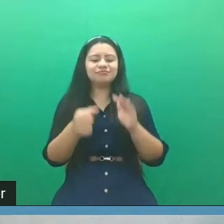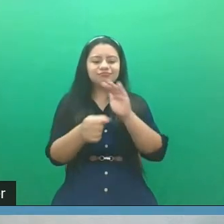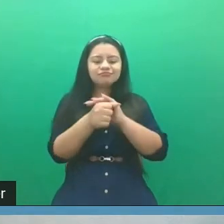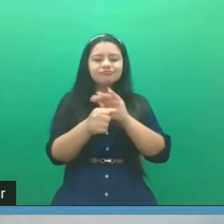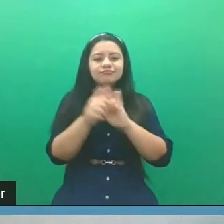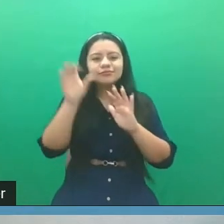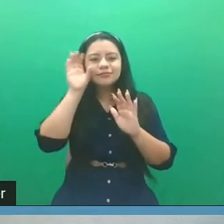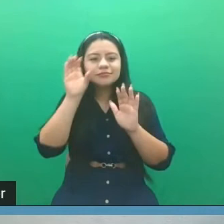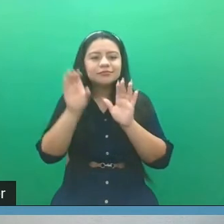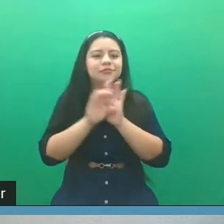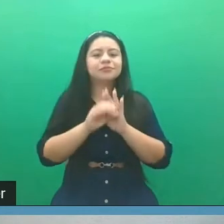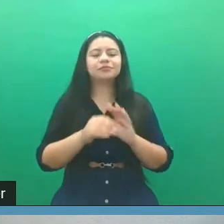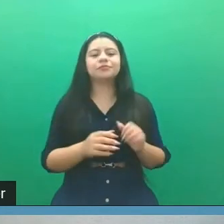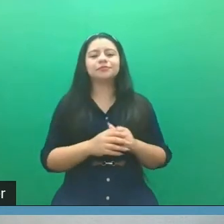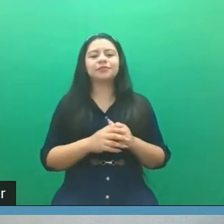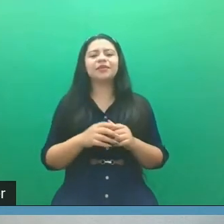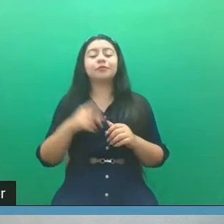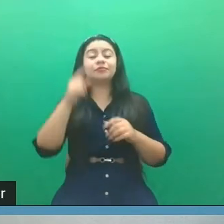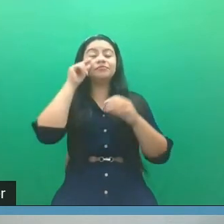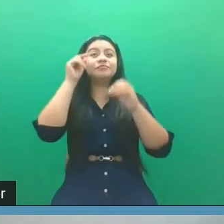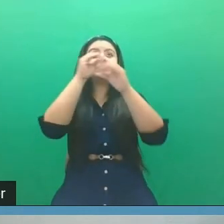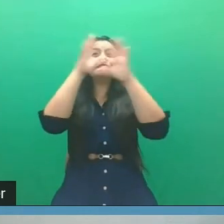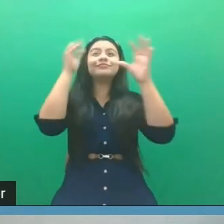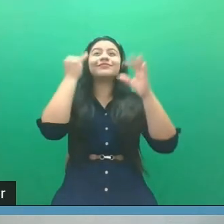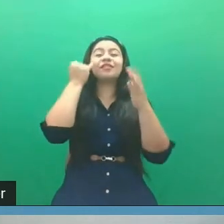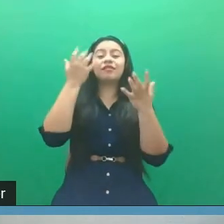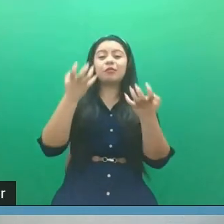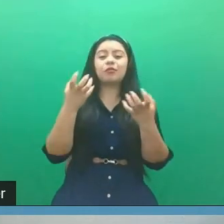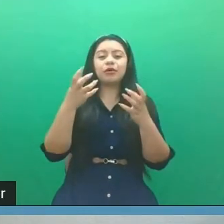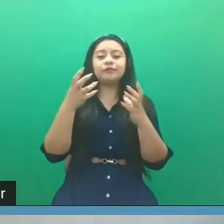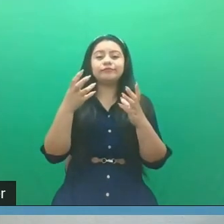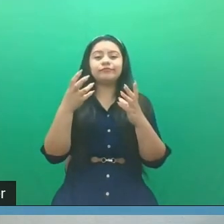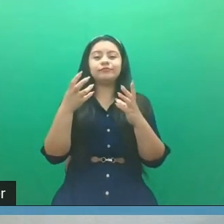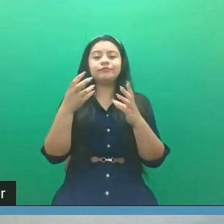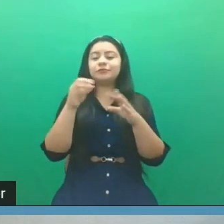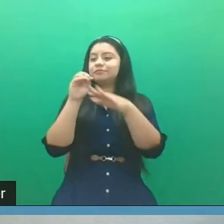Because imagine if I want to capture one of those images and send it over to my friend Corey.